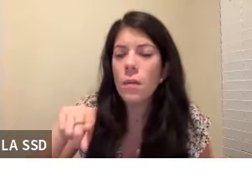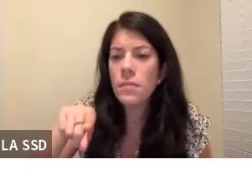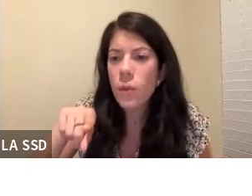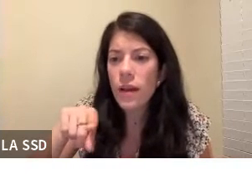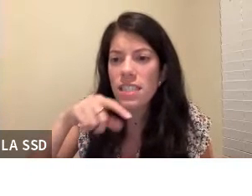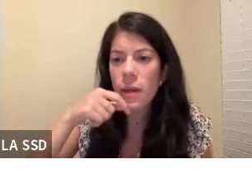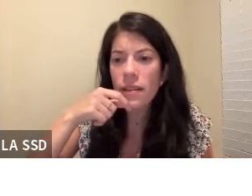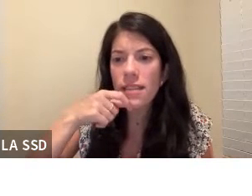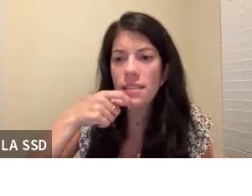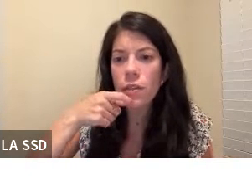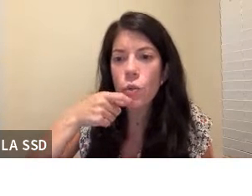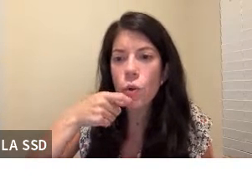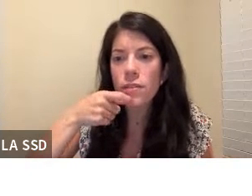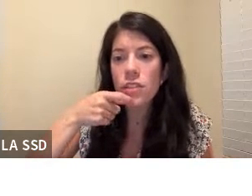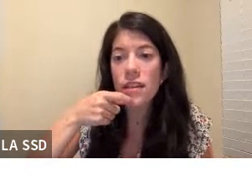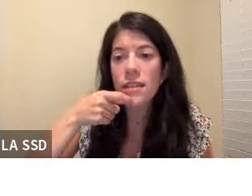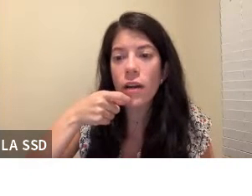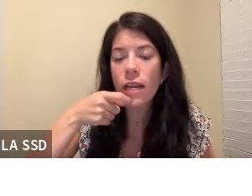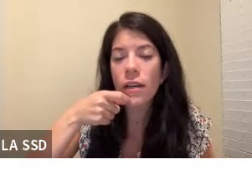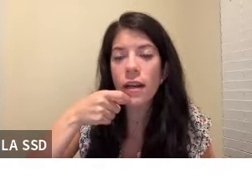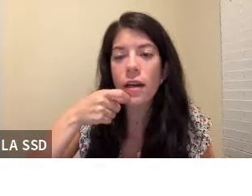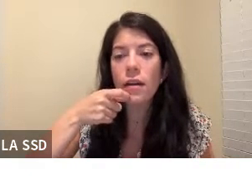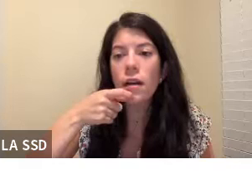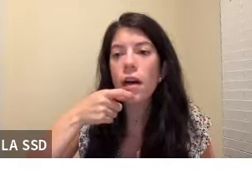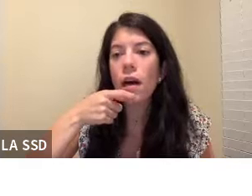Someone asked about classes in the New Orleans or Slidell area.